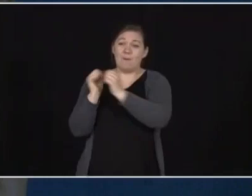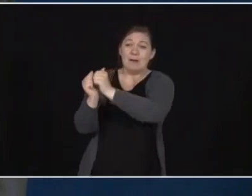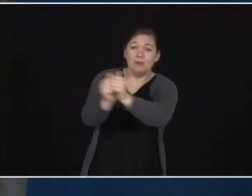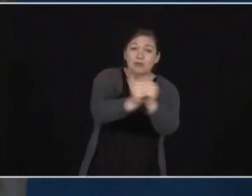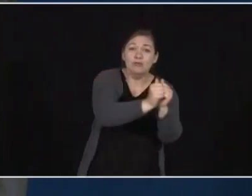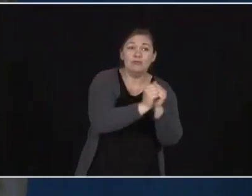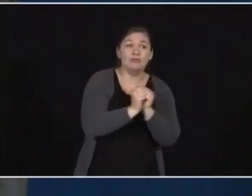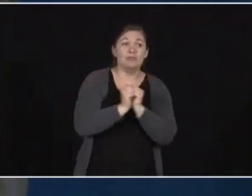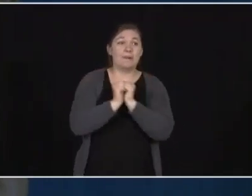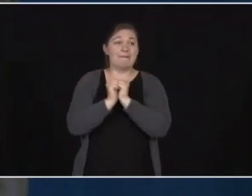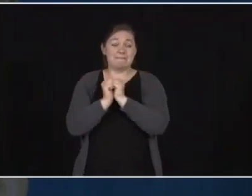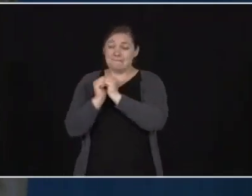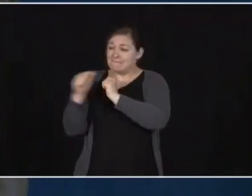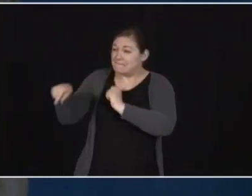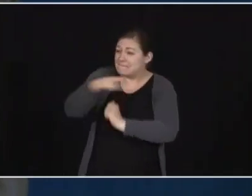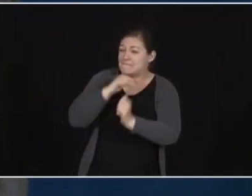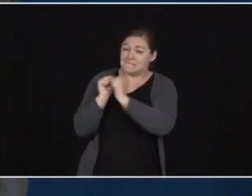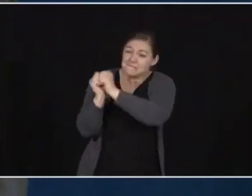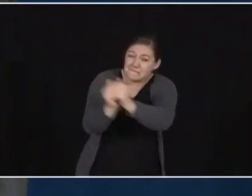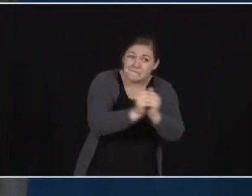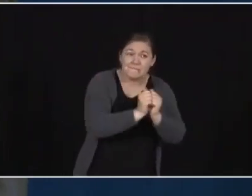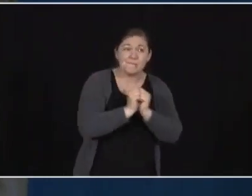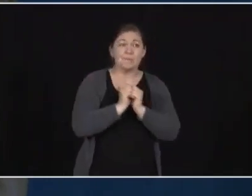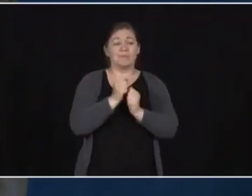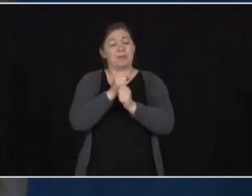doing together. Everybody is in this together.